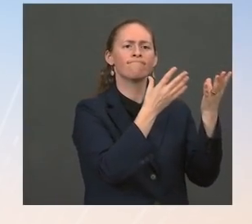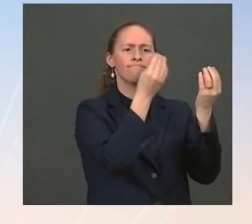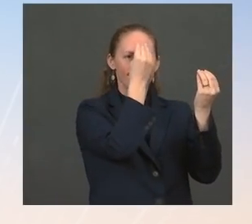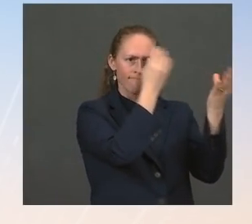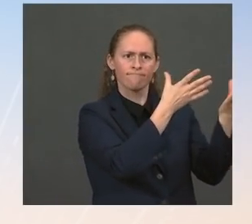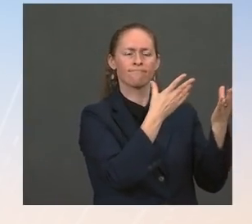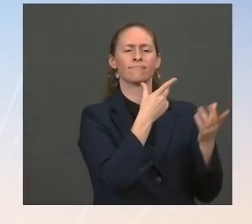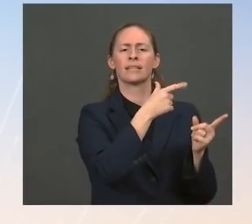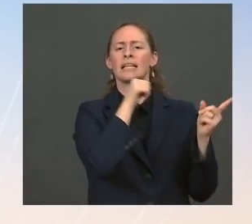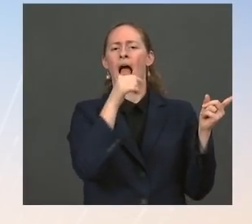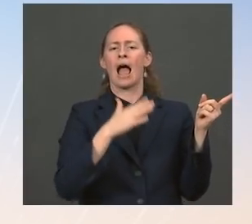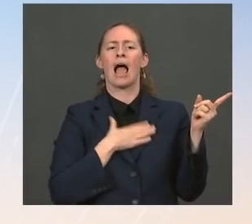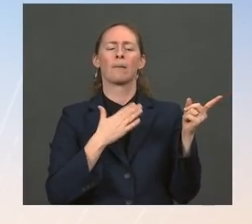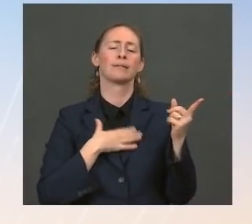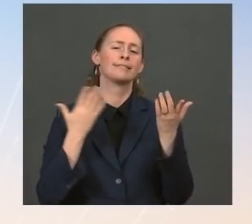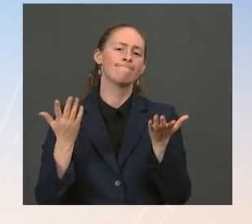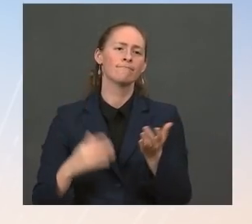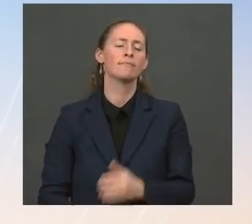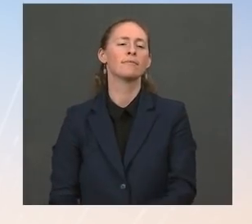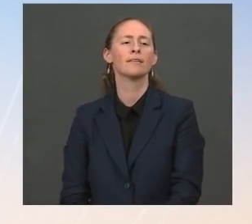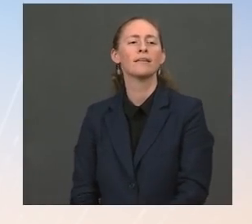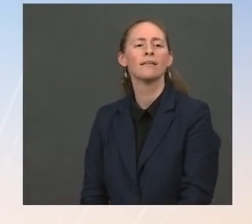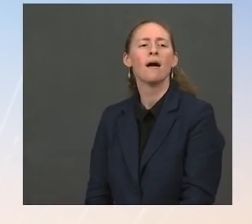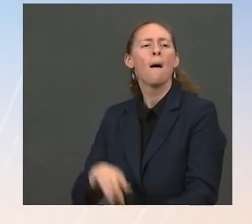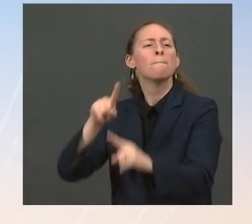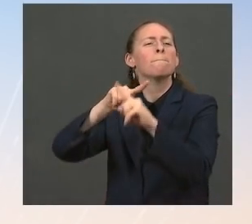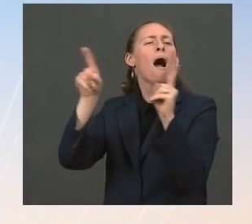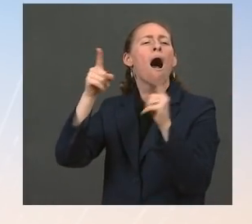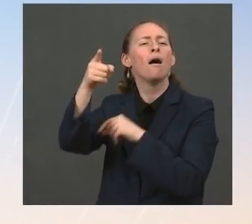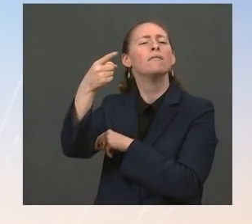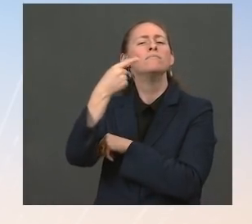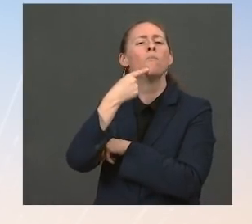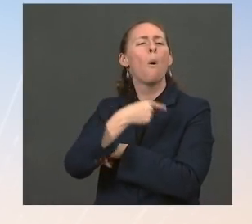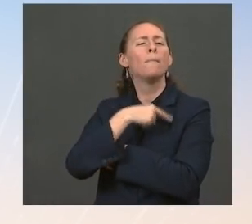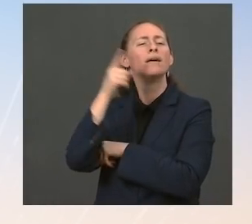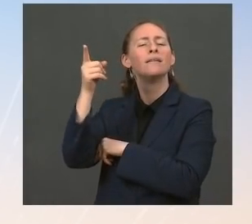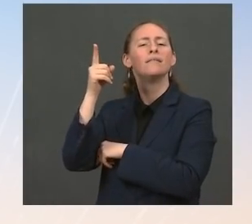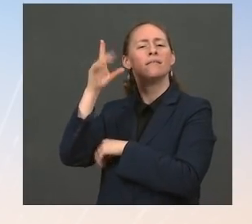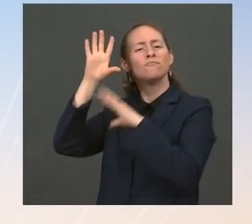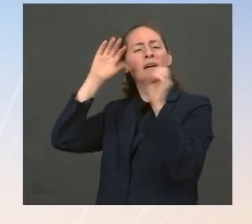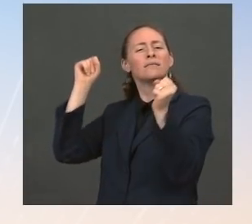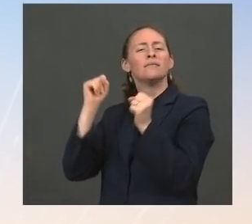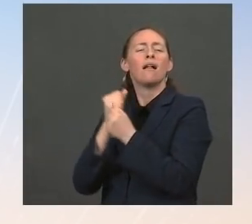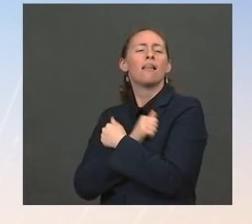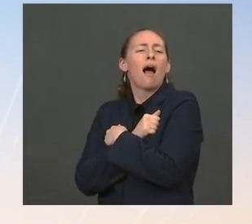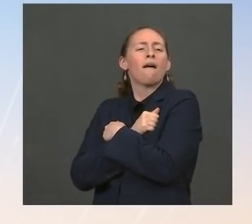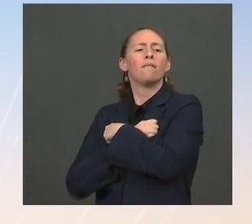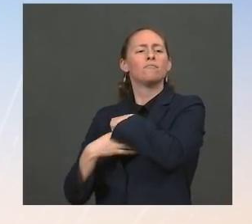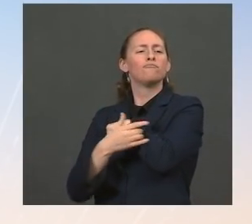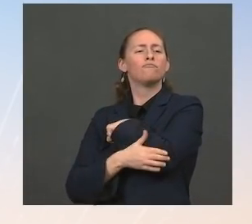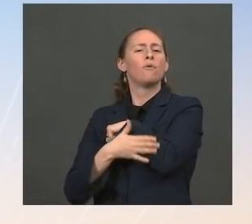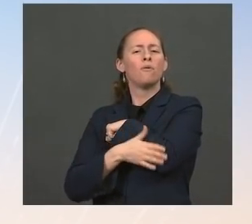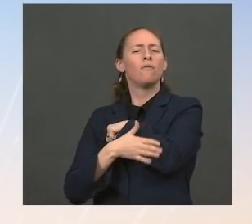The Press: You said -- you've said this President's first love is foreign policy. So, why doesn't he know about these things in real time?